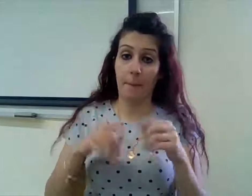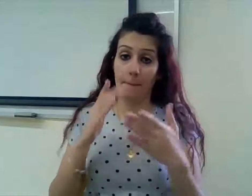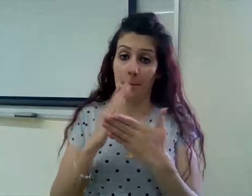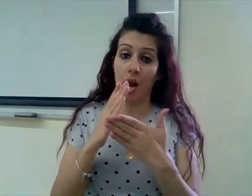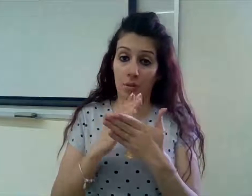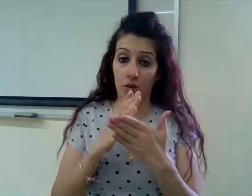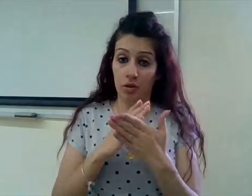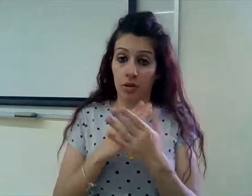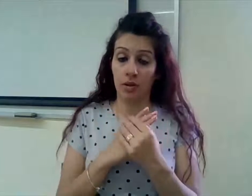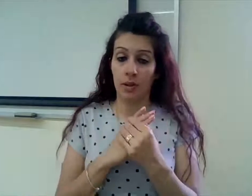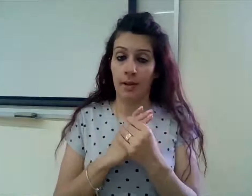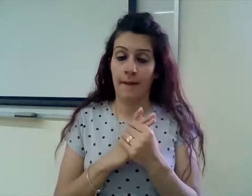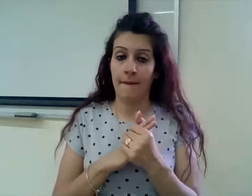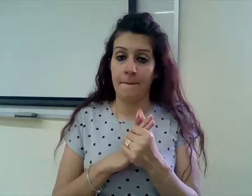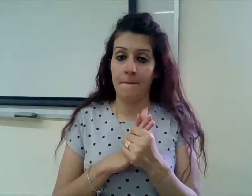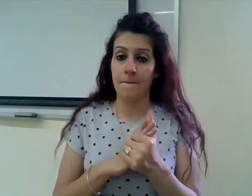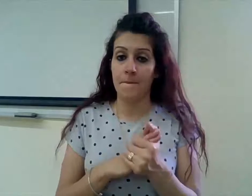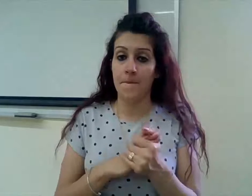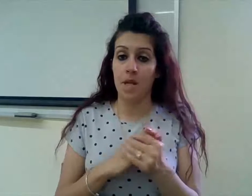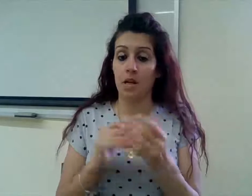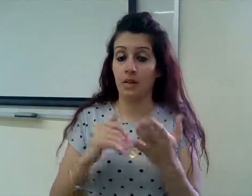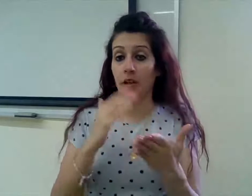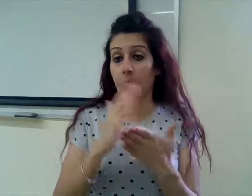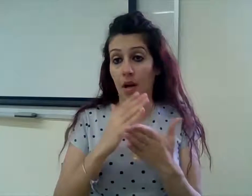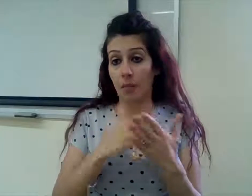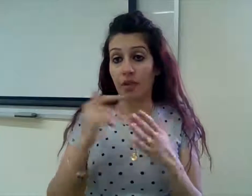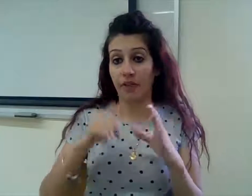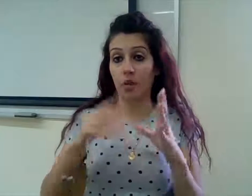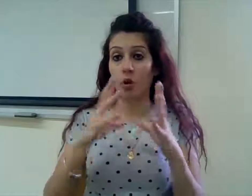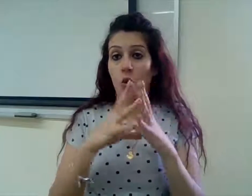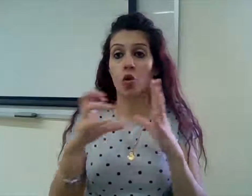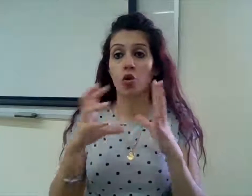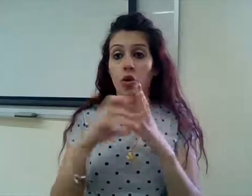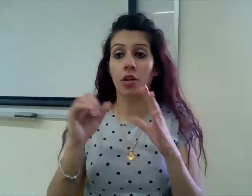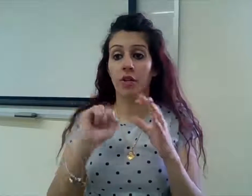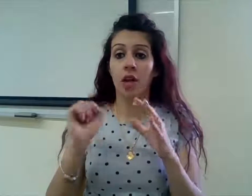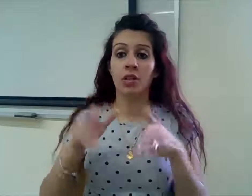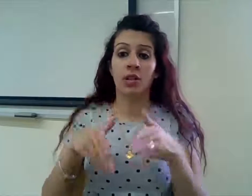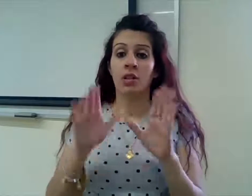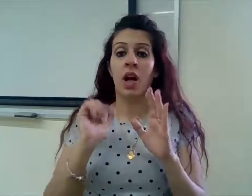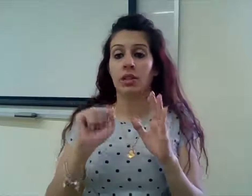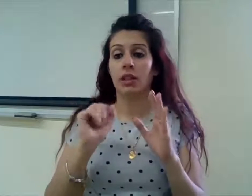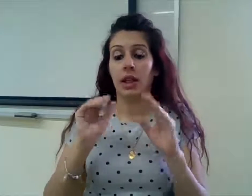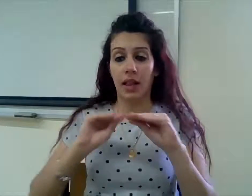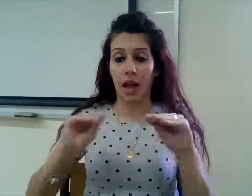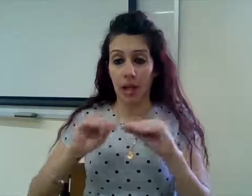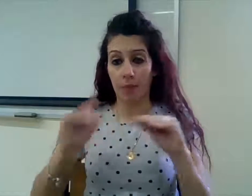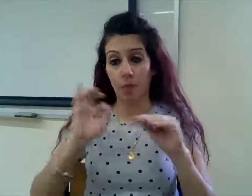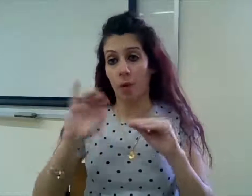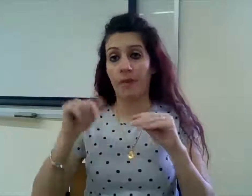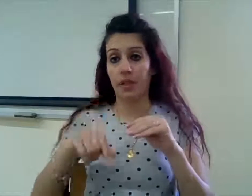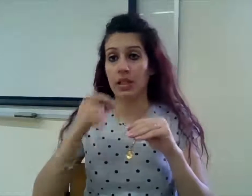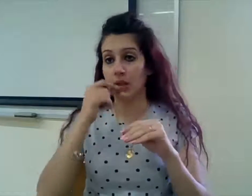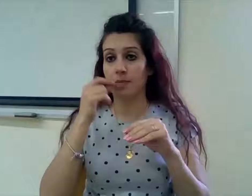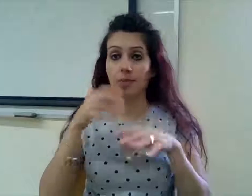everyone is overwhelmed we're being very intentional with the type of information that we're collecting so that we're making the best use of people's time